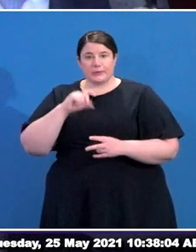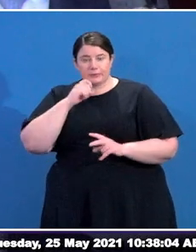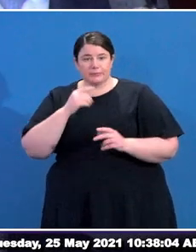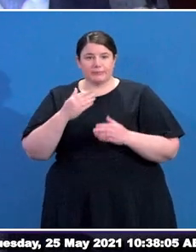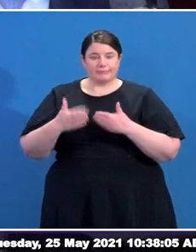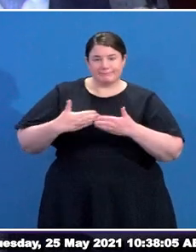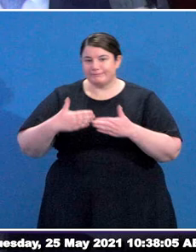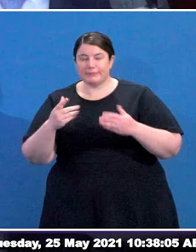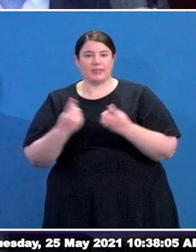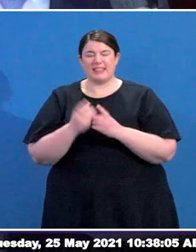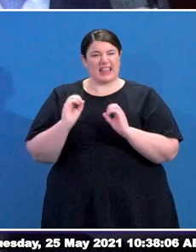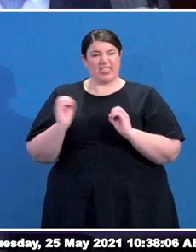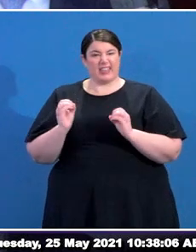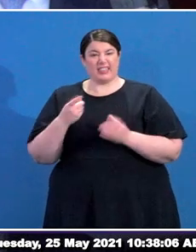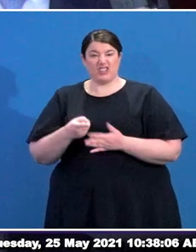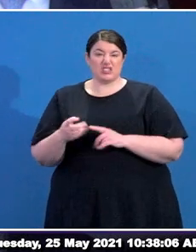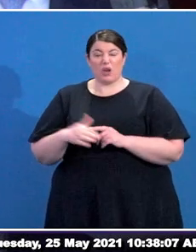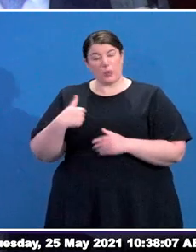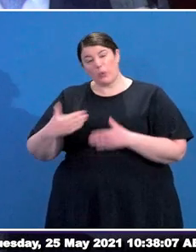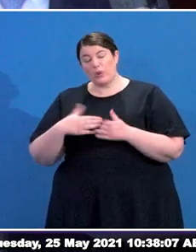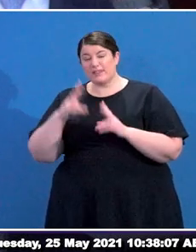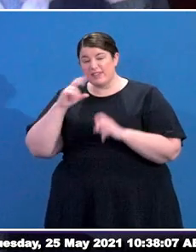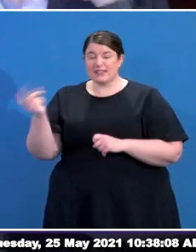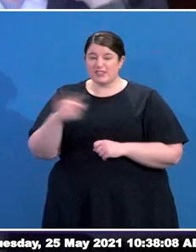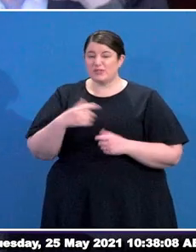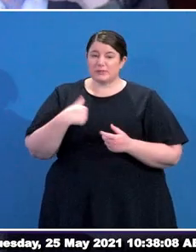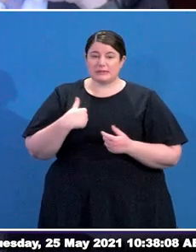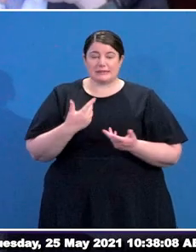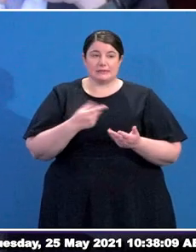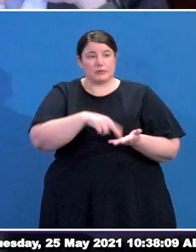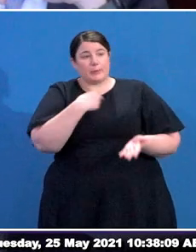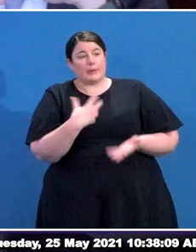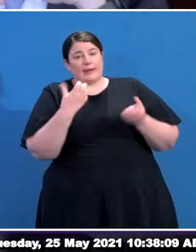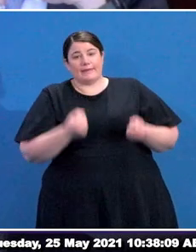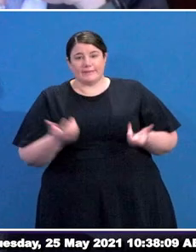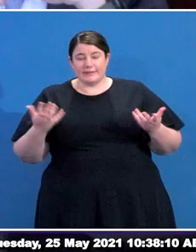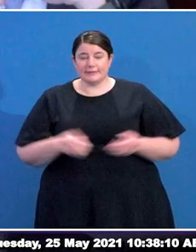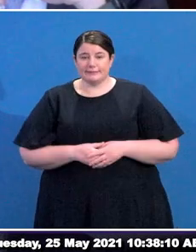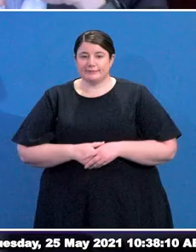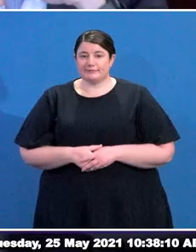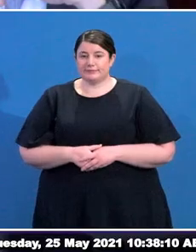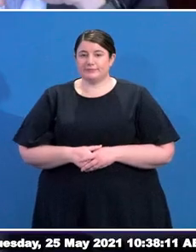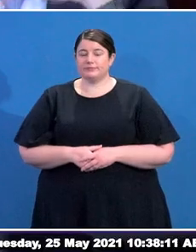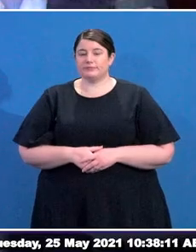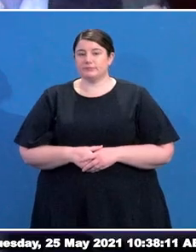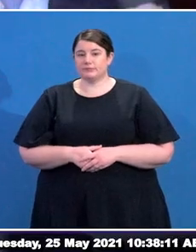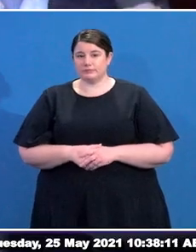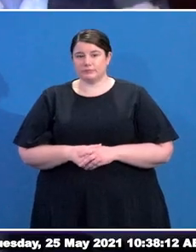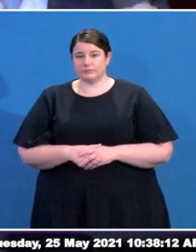you can't remember whether you had any direct contact about those things. Did, when you became aware